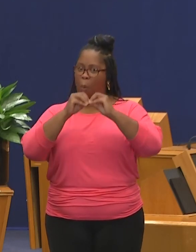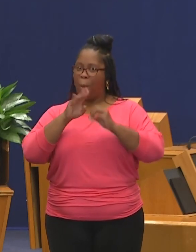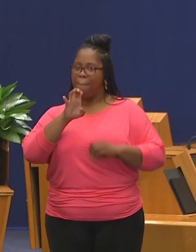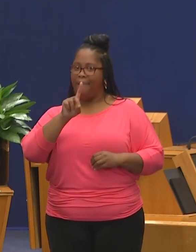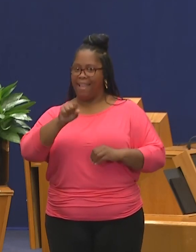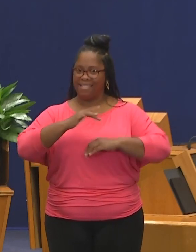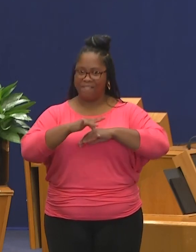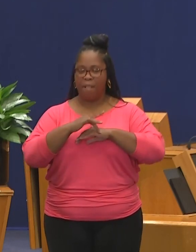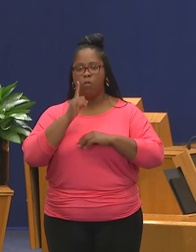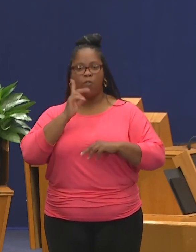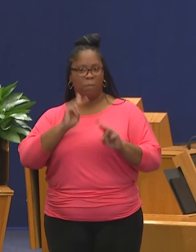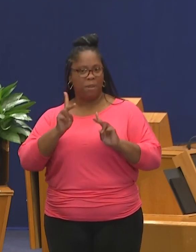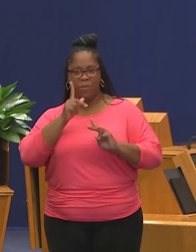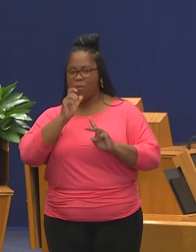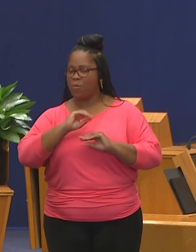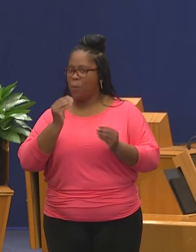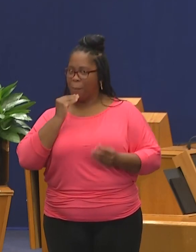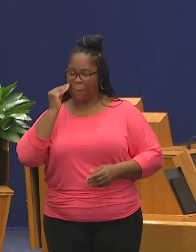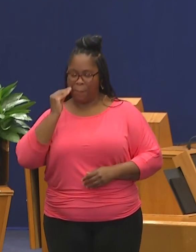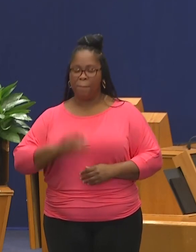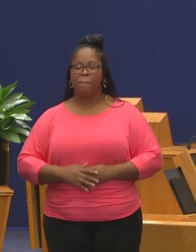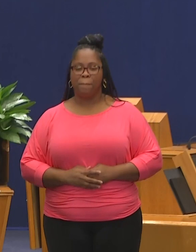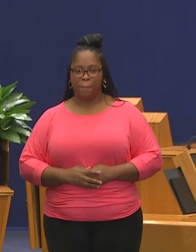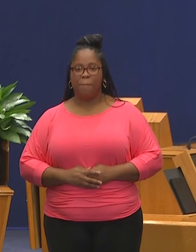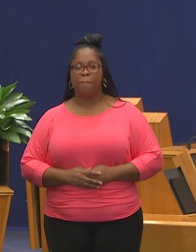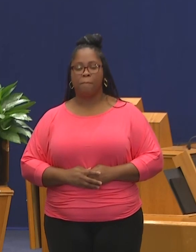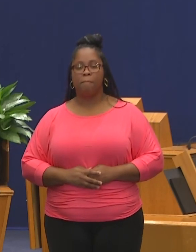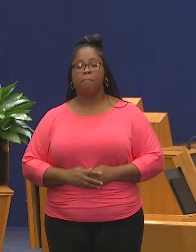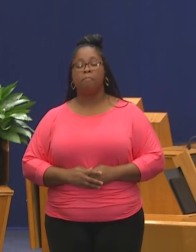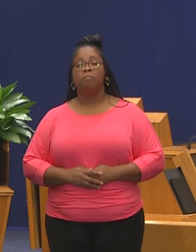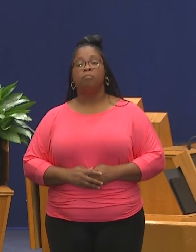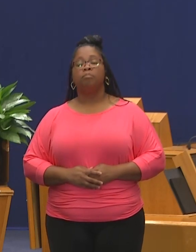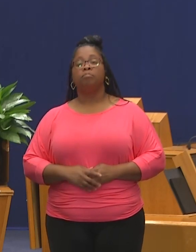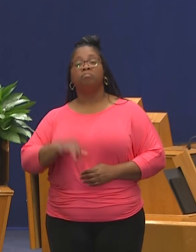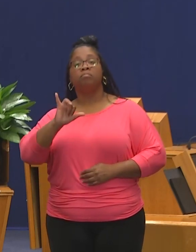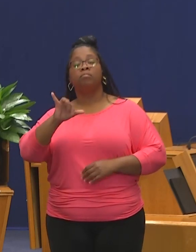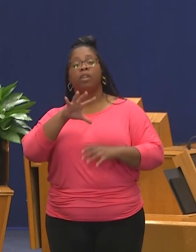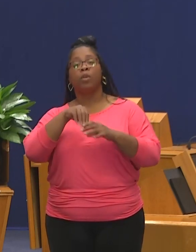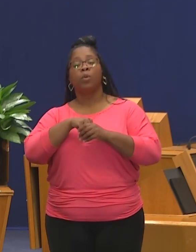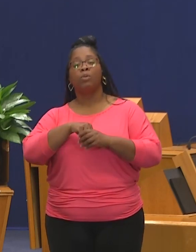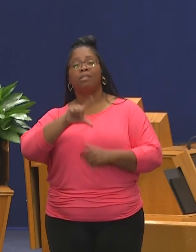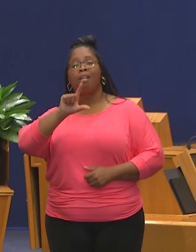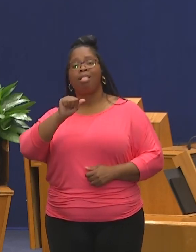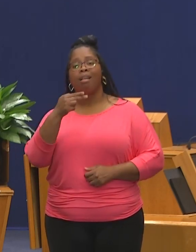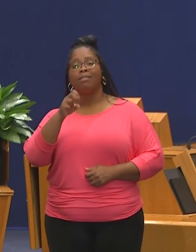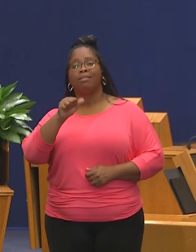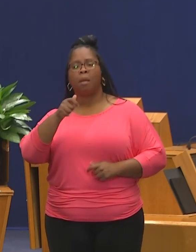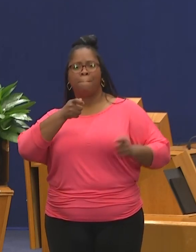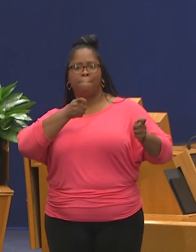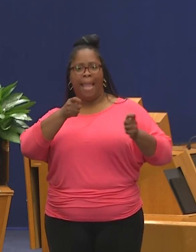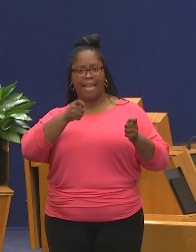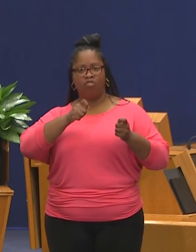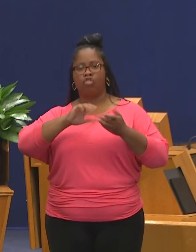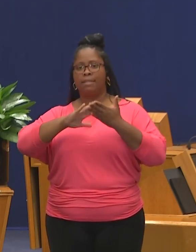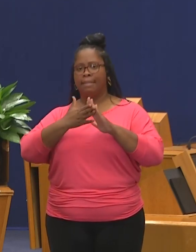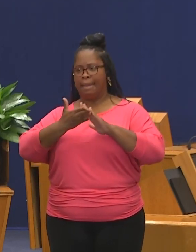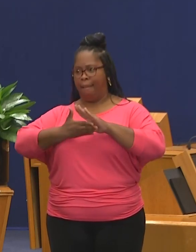ADDITIONAL 900 INTERIM HOUSING BEDS ONLINE FOR INDIVIDUALS EXPERIENCING HOMELESSNESS.